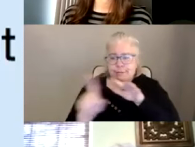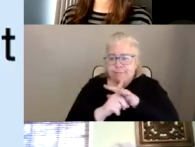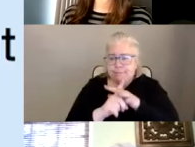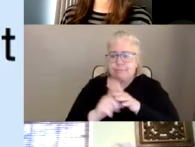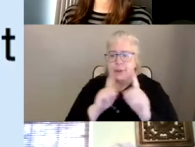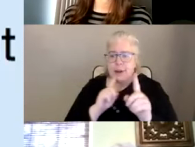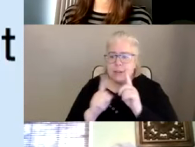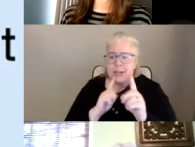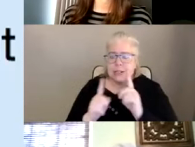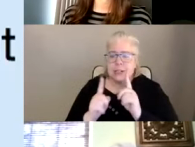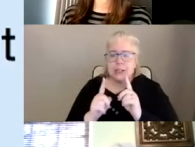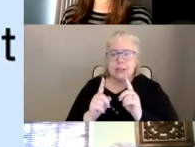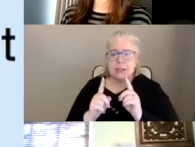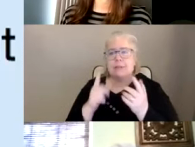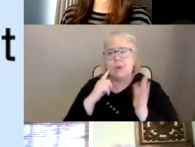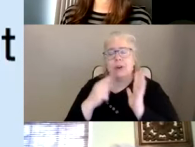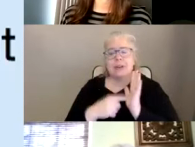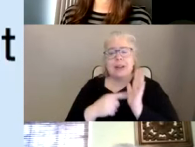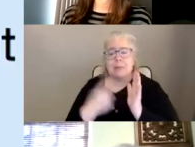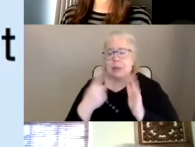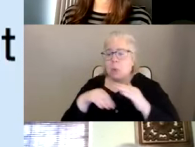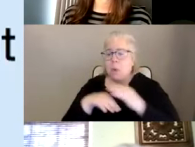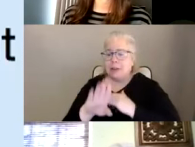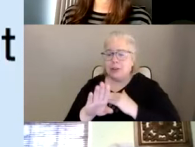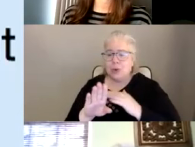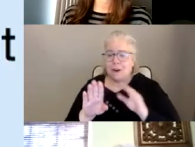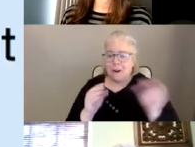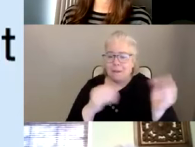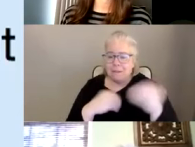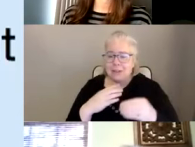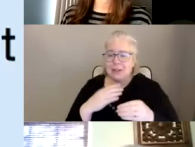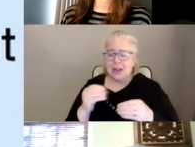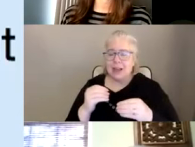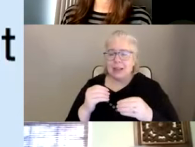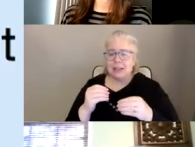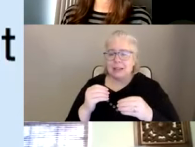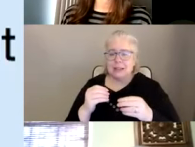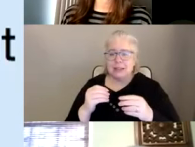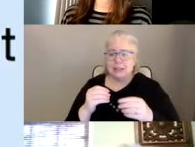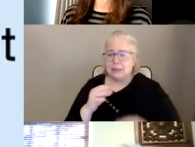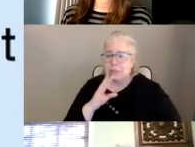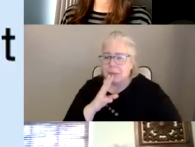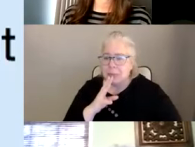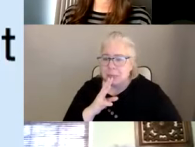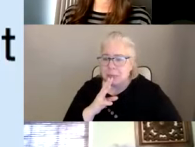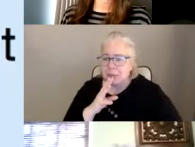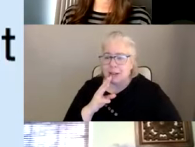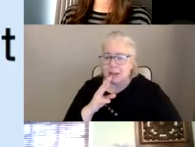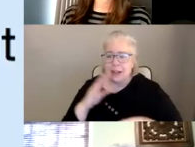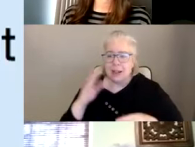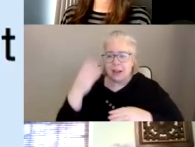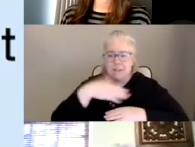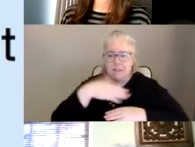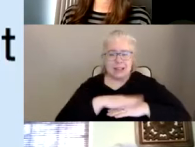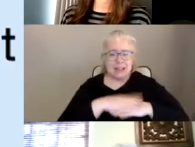If a consumer walks into your organization and talks to somebody at your front desk and needs help right then.